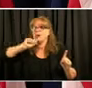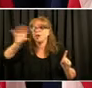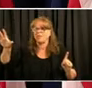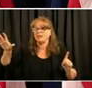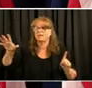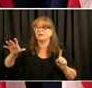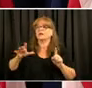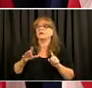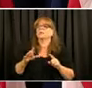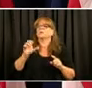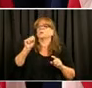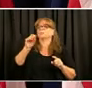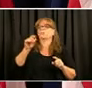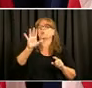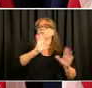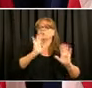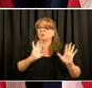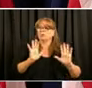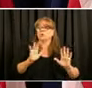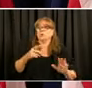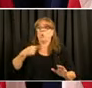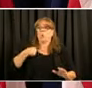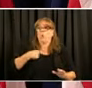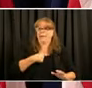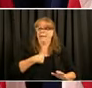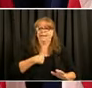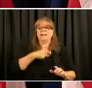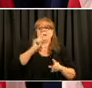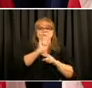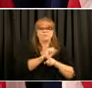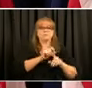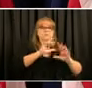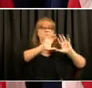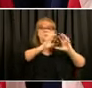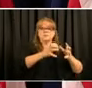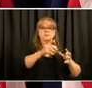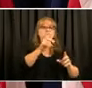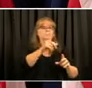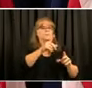uh ideally the the law enforcement would simply have a conversation with the